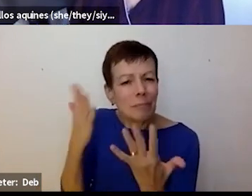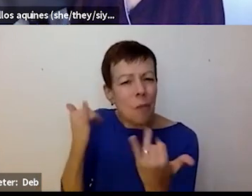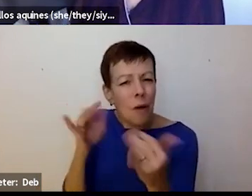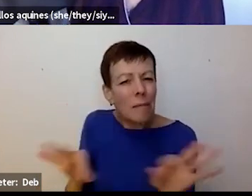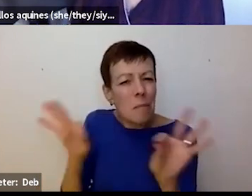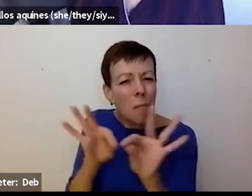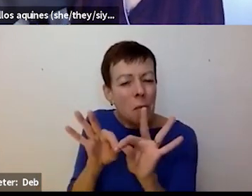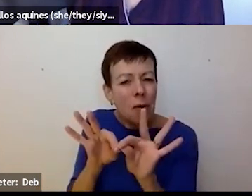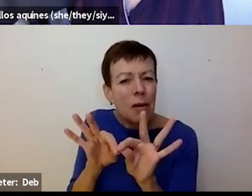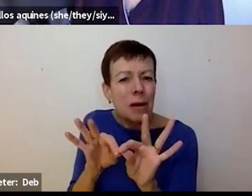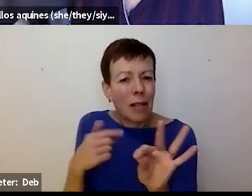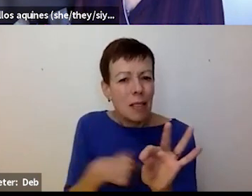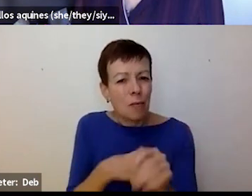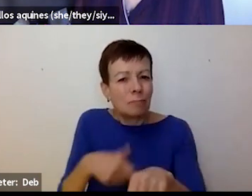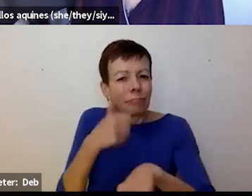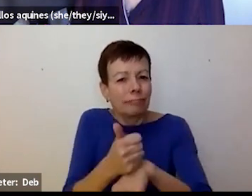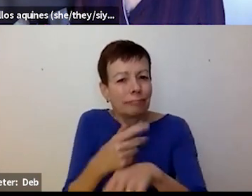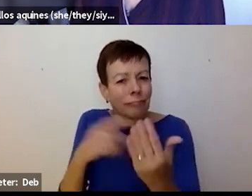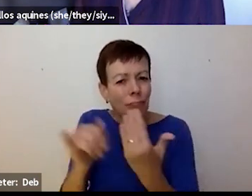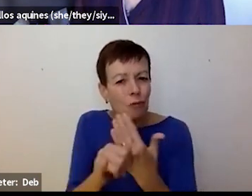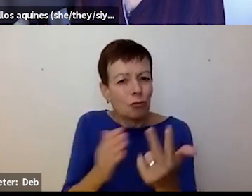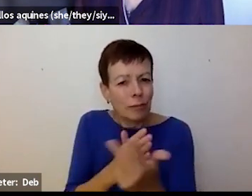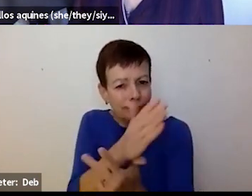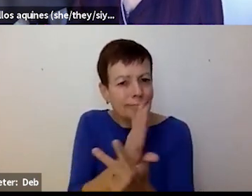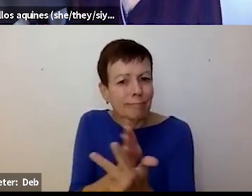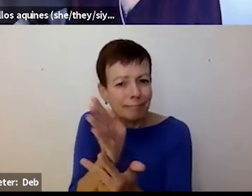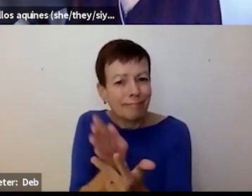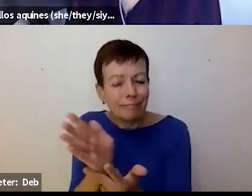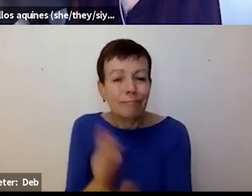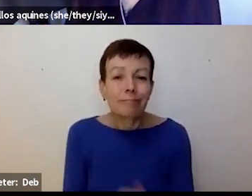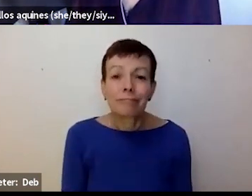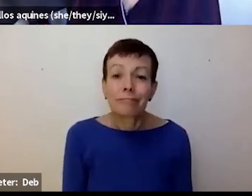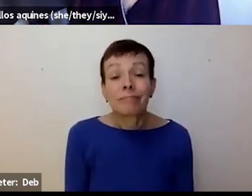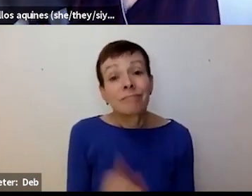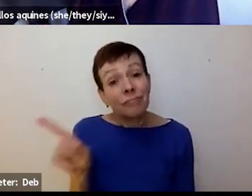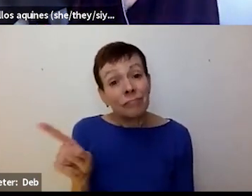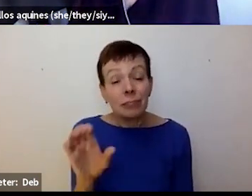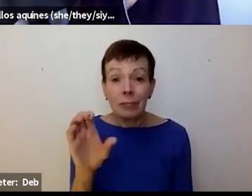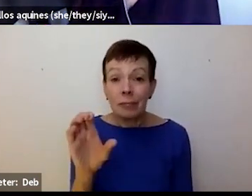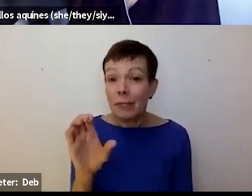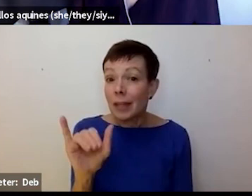structured this way. And so, with the City, you don't actually have an interactive session with